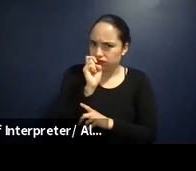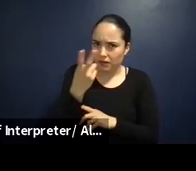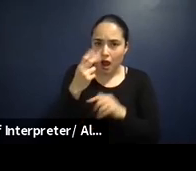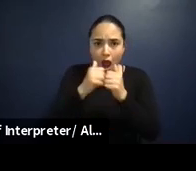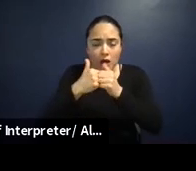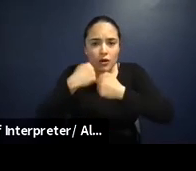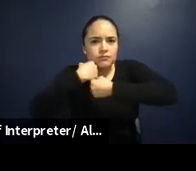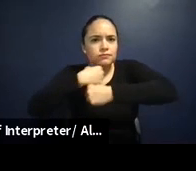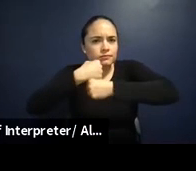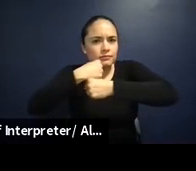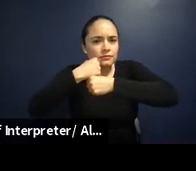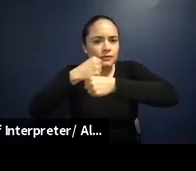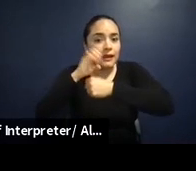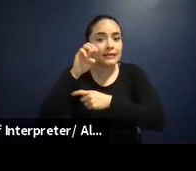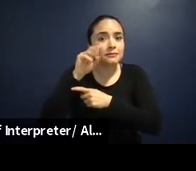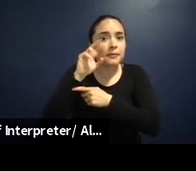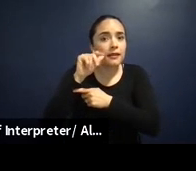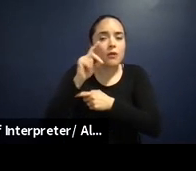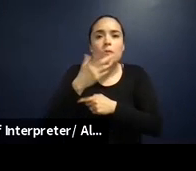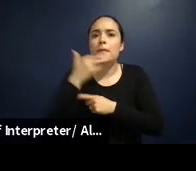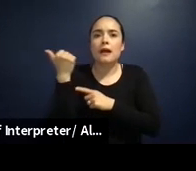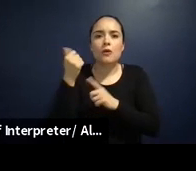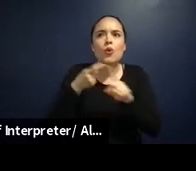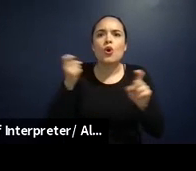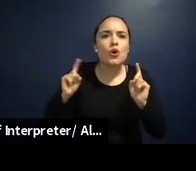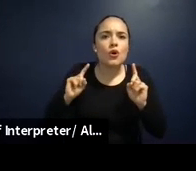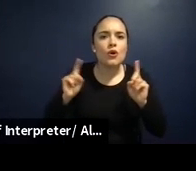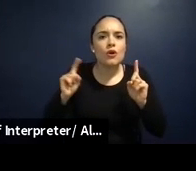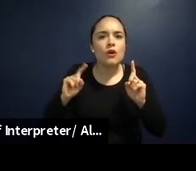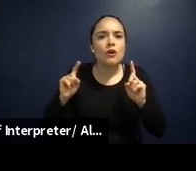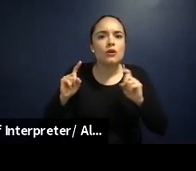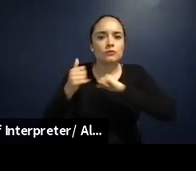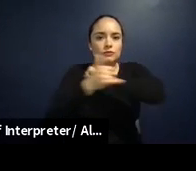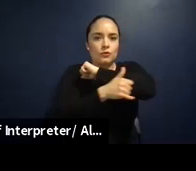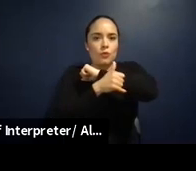emeralds come from Colombia, and that's a Columbia emerald, where you see that really, really green